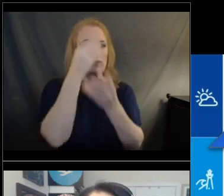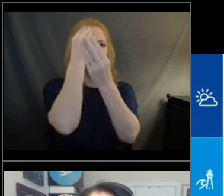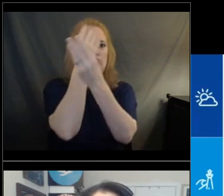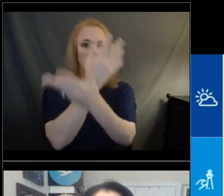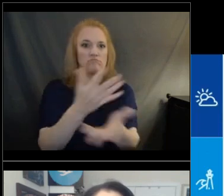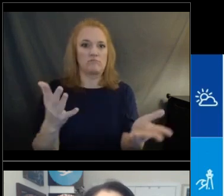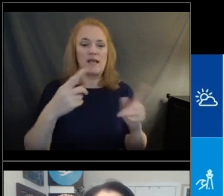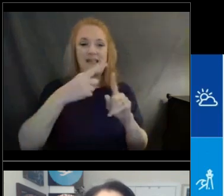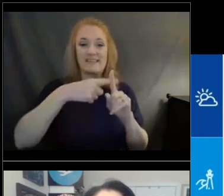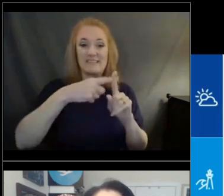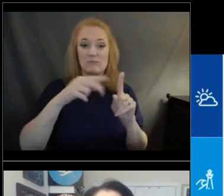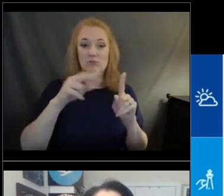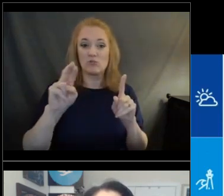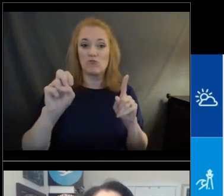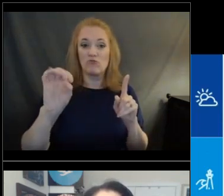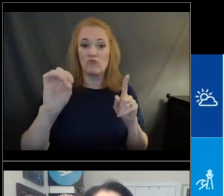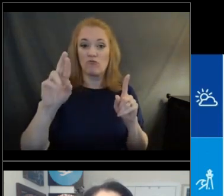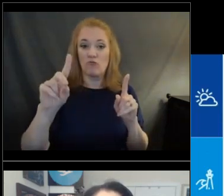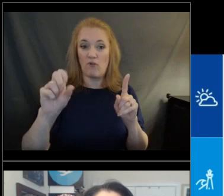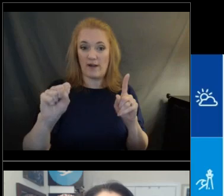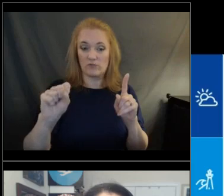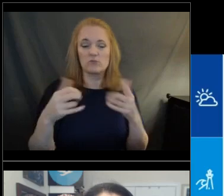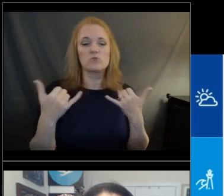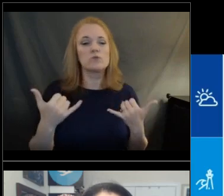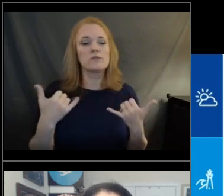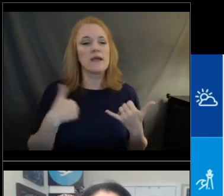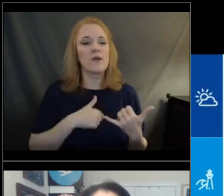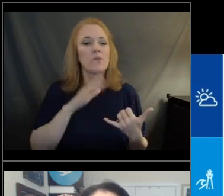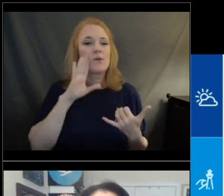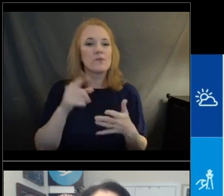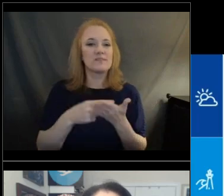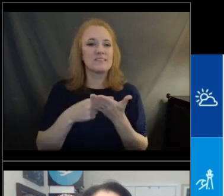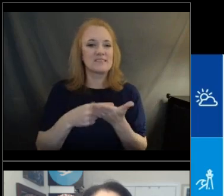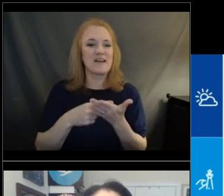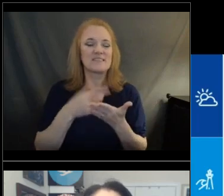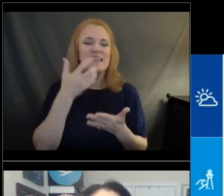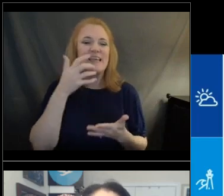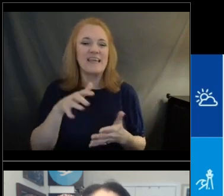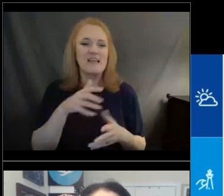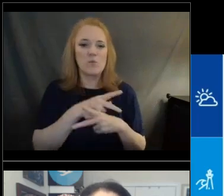And today we're covering the heat products and services which are provided by the Climate